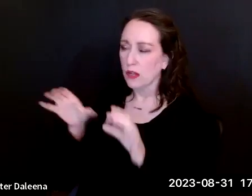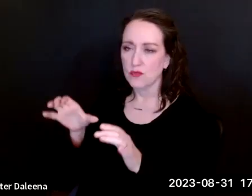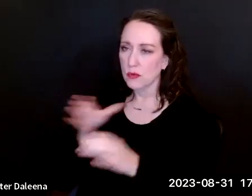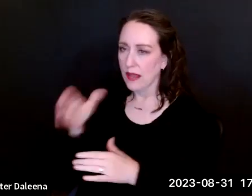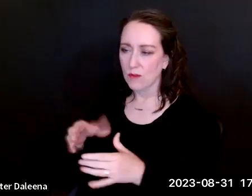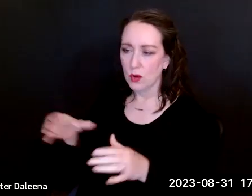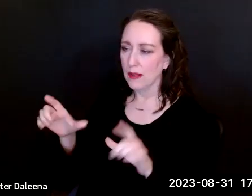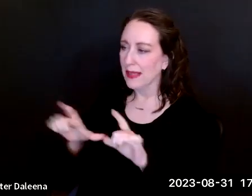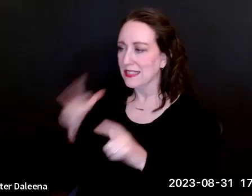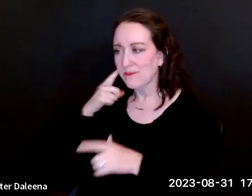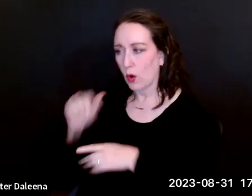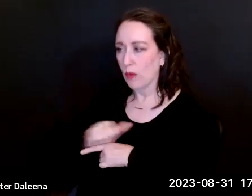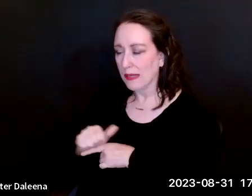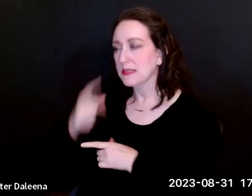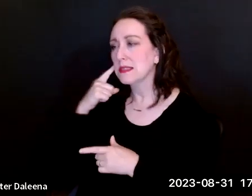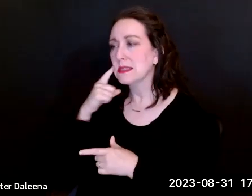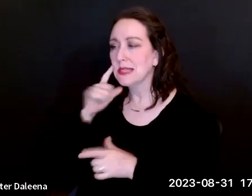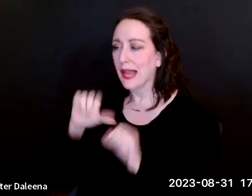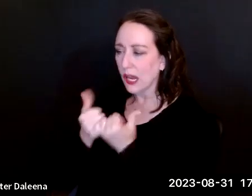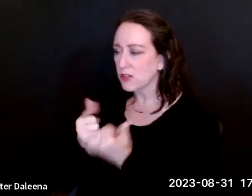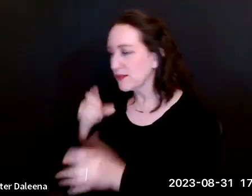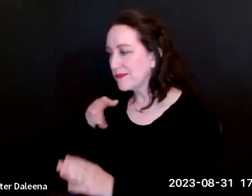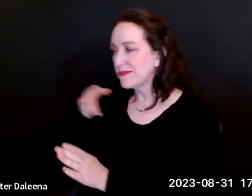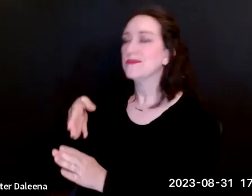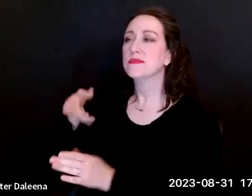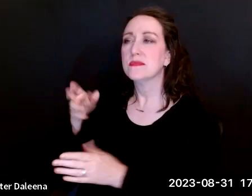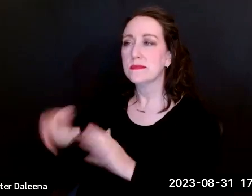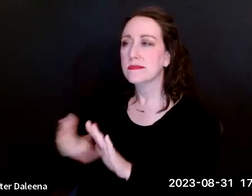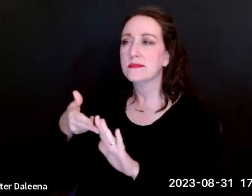license to practice it's an agency designation it's essentially what they use as shorthand for